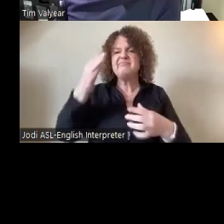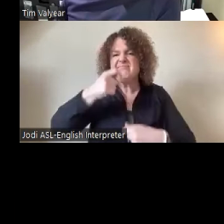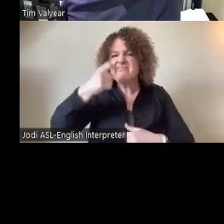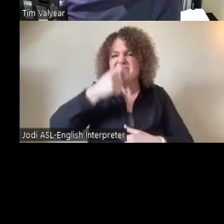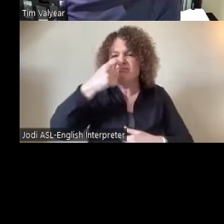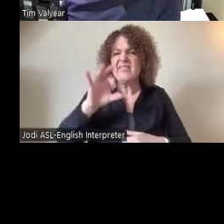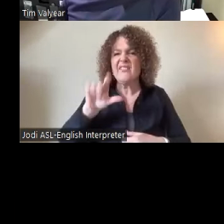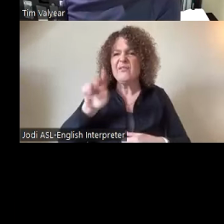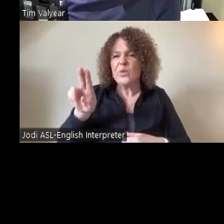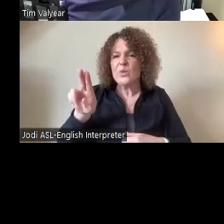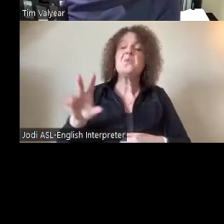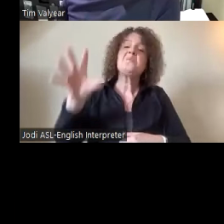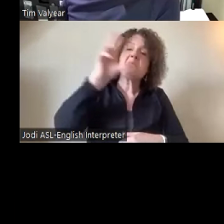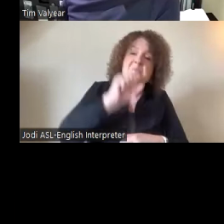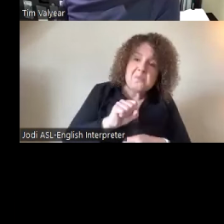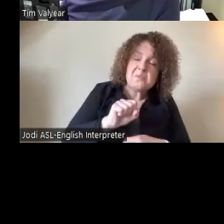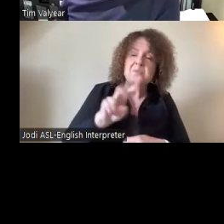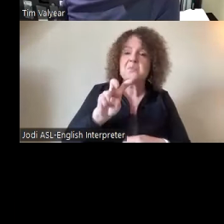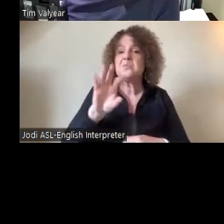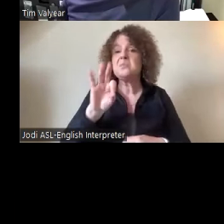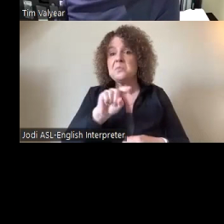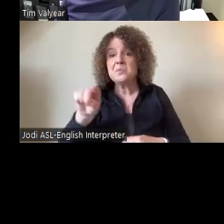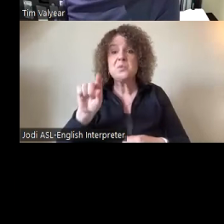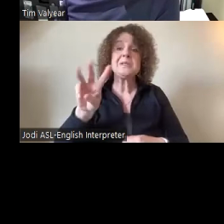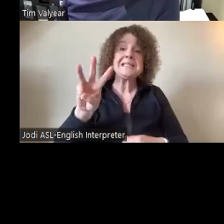COVID infections. According to the World Health